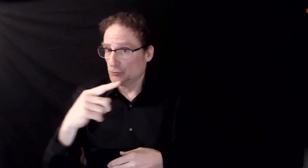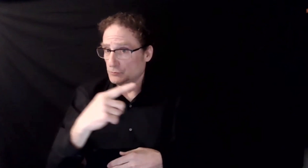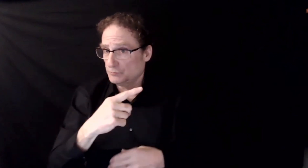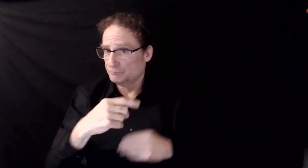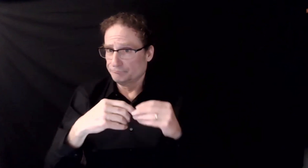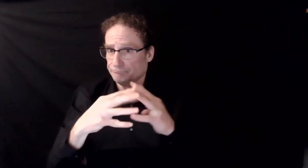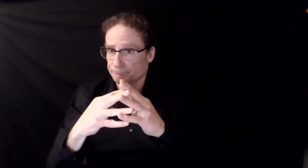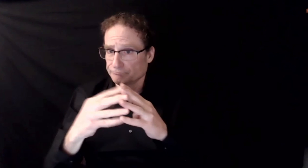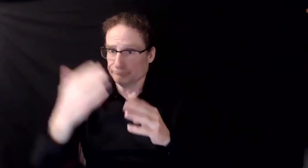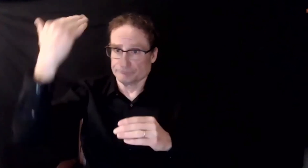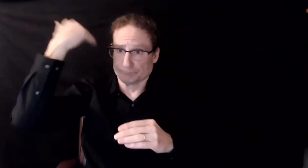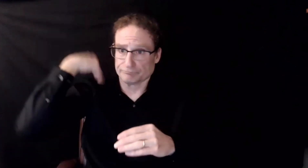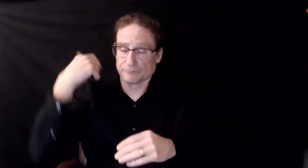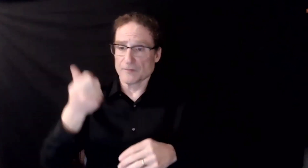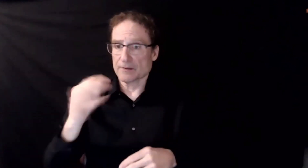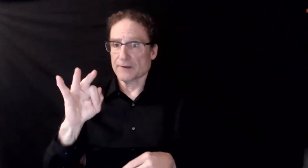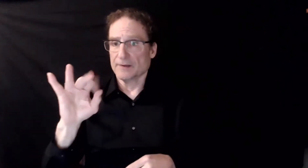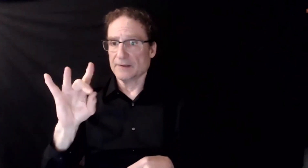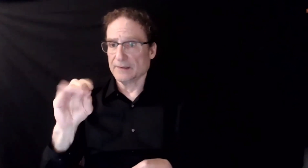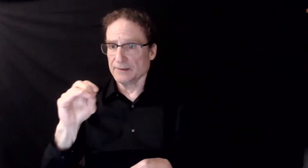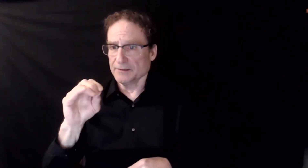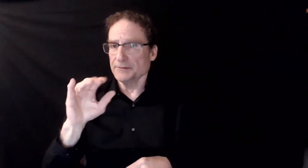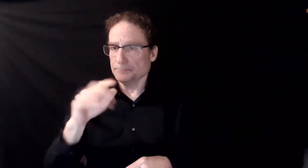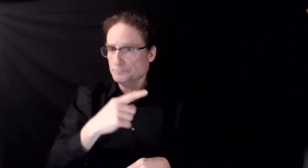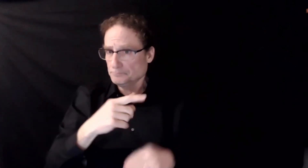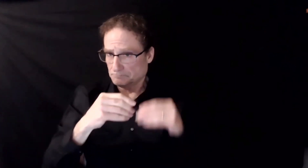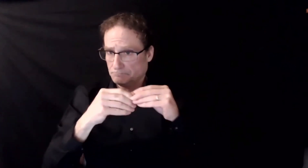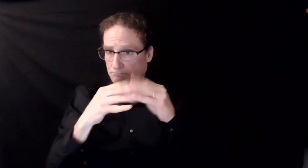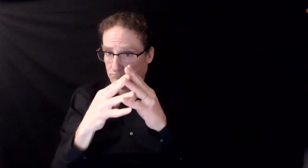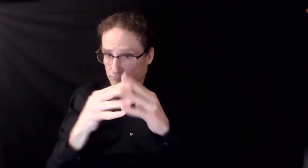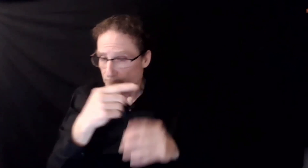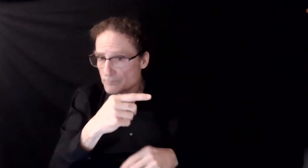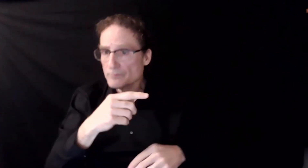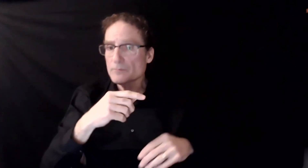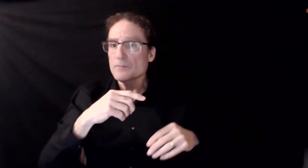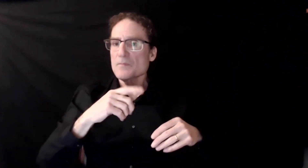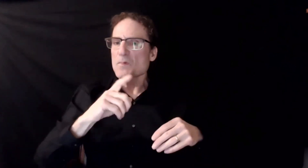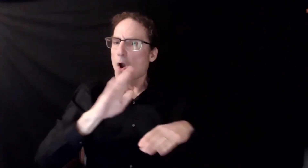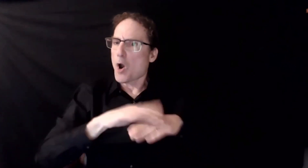and Hard of Hearing Services Division as it was established in the 1980's,